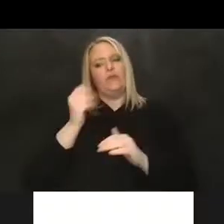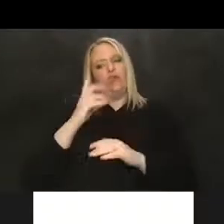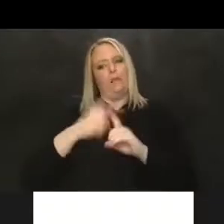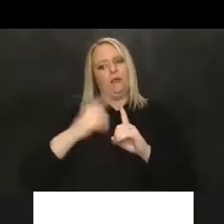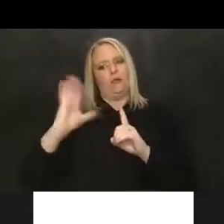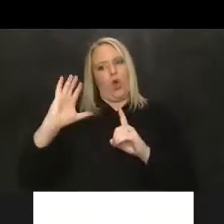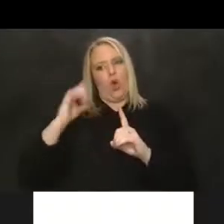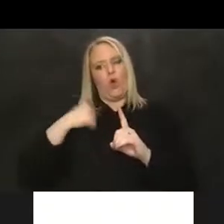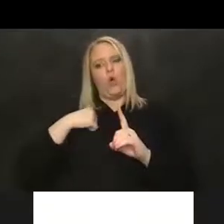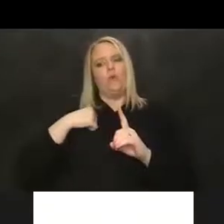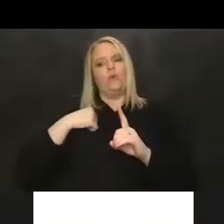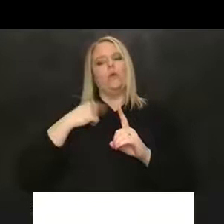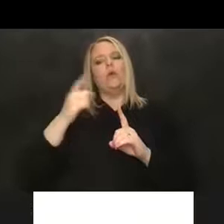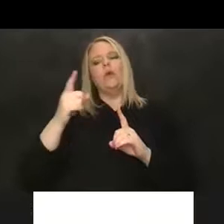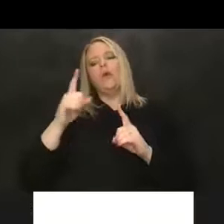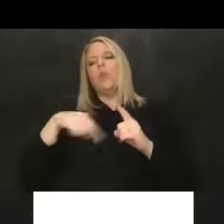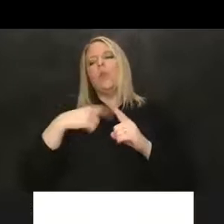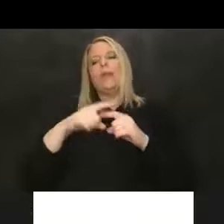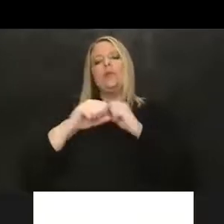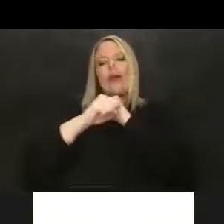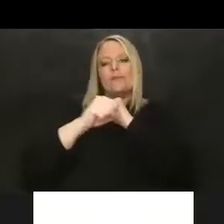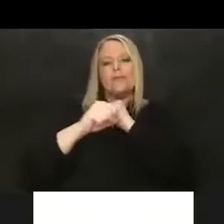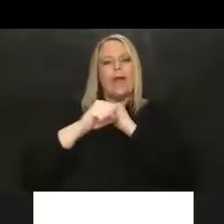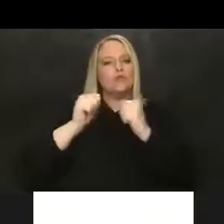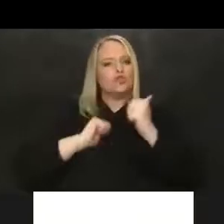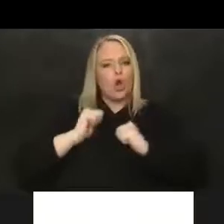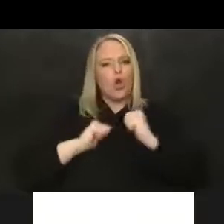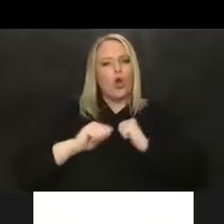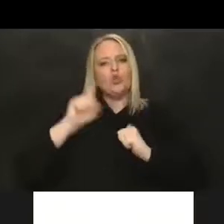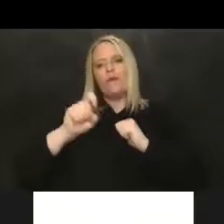know, when you're pitching shows as a director, you sort of have to pitch yourself as well and